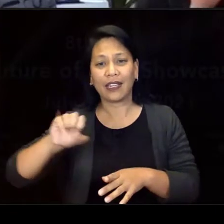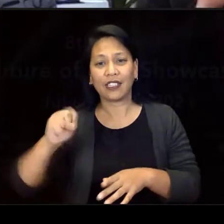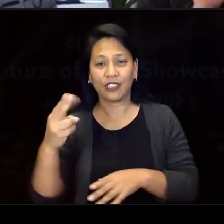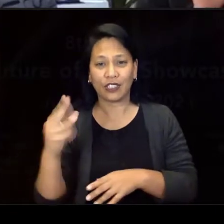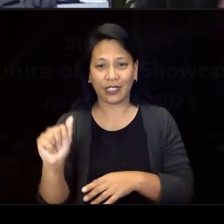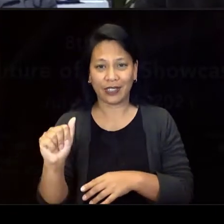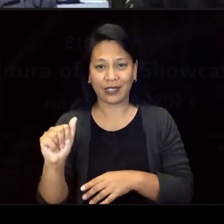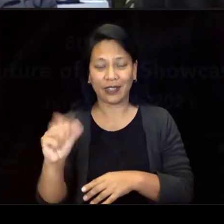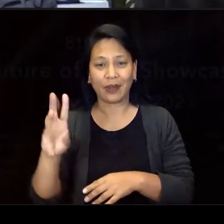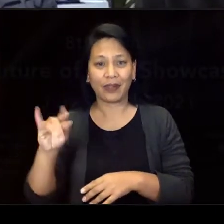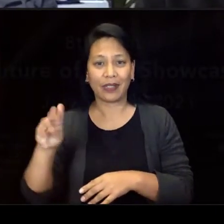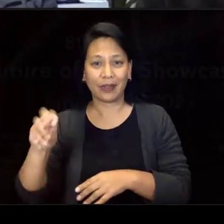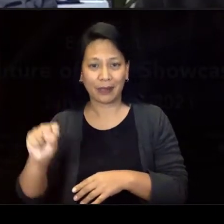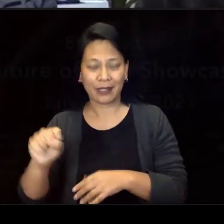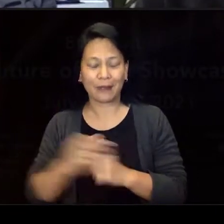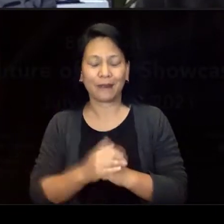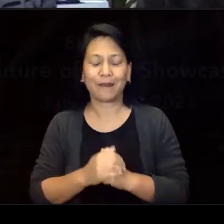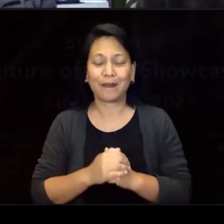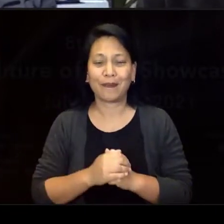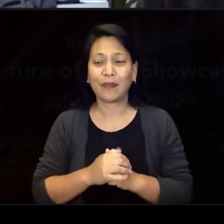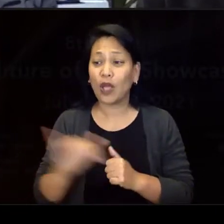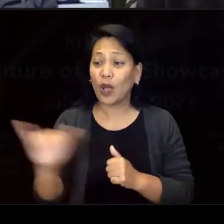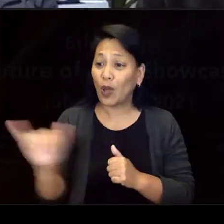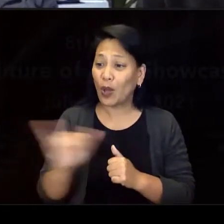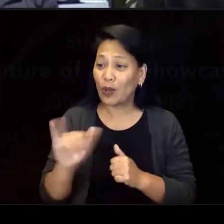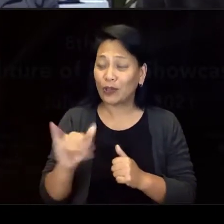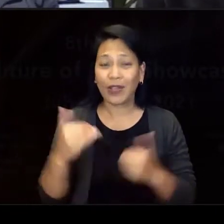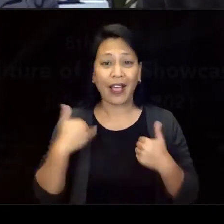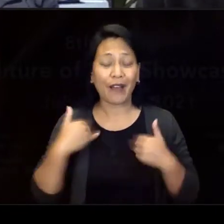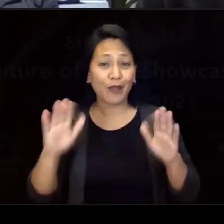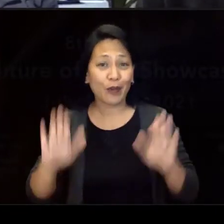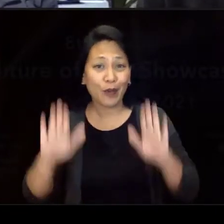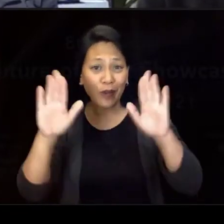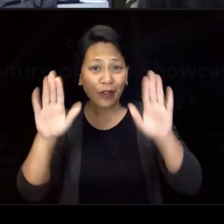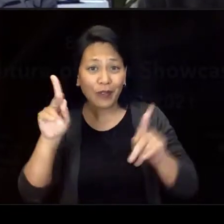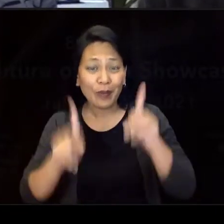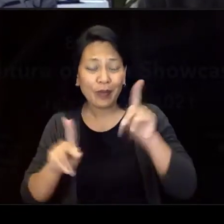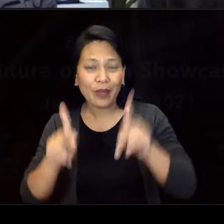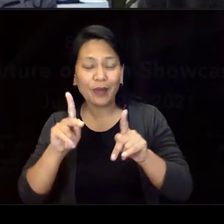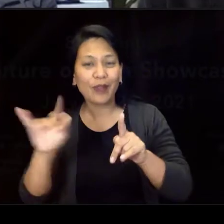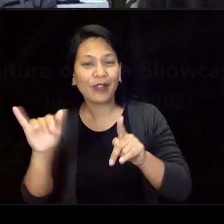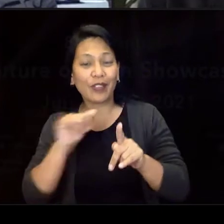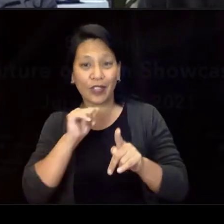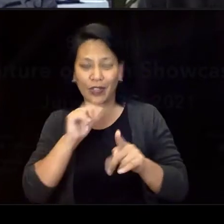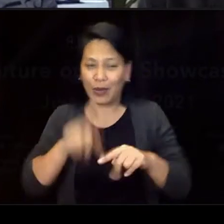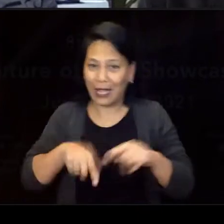Of course, we have the wonderful people behind stage who made this event possible.